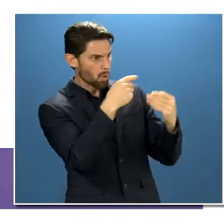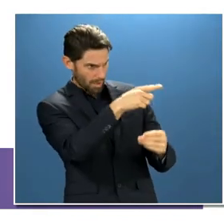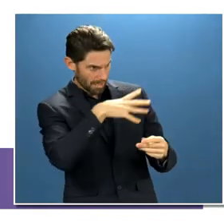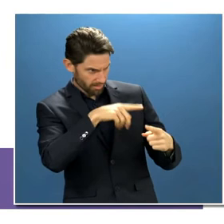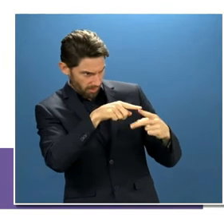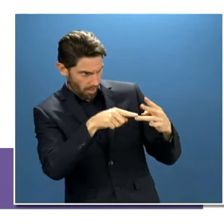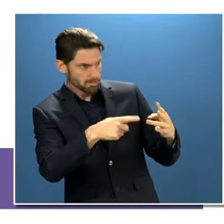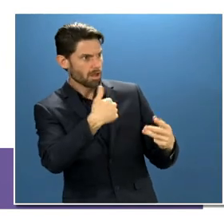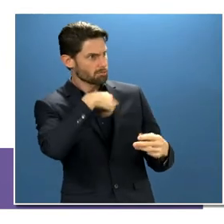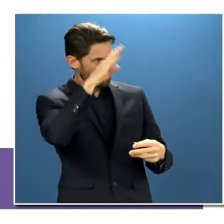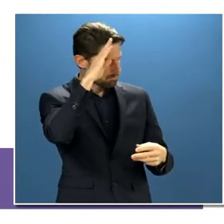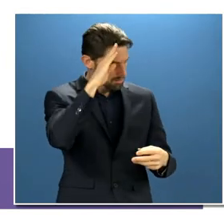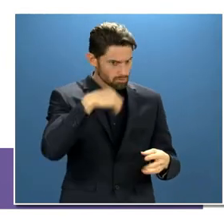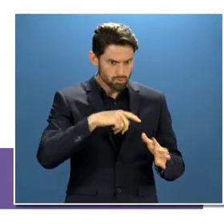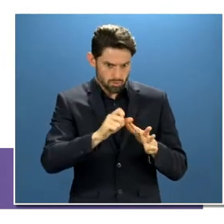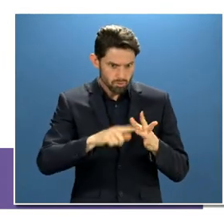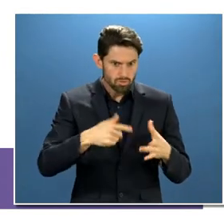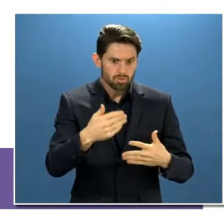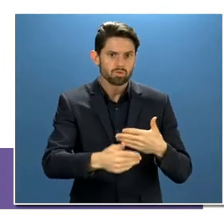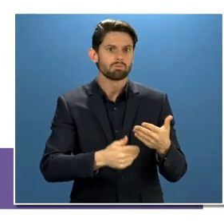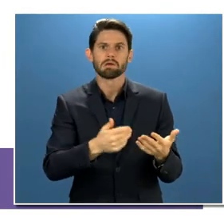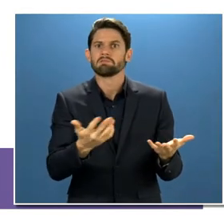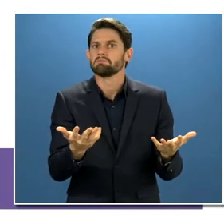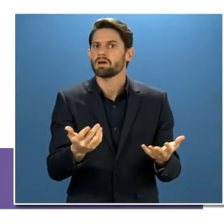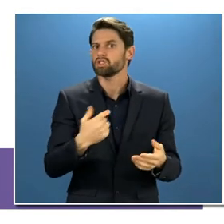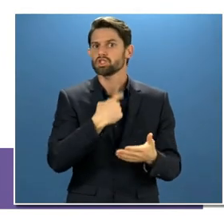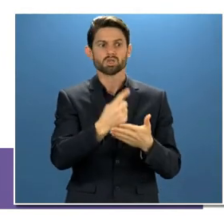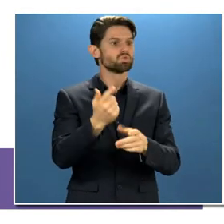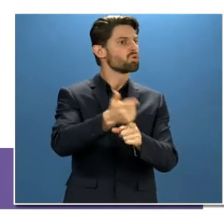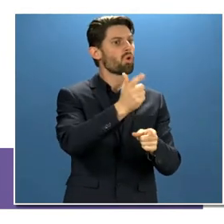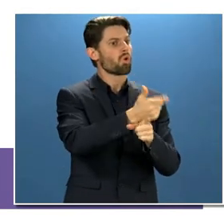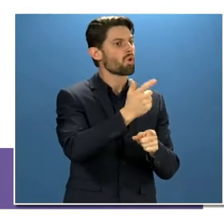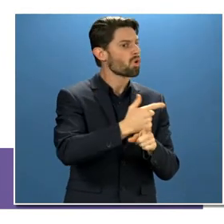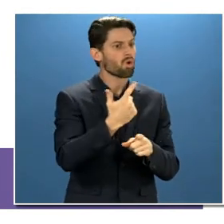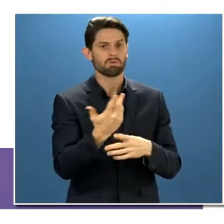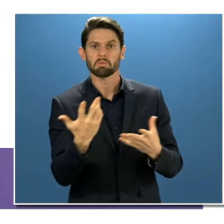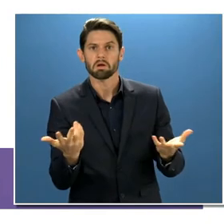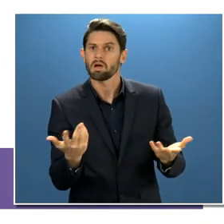Mostly just chatting and do what we usually do. It was really good.